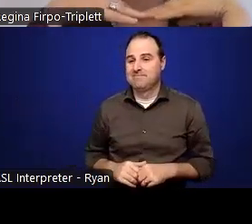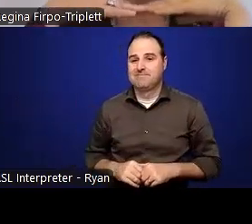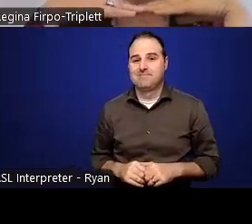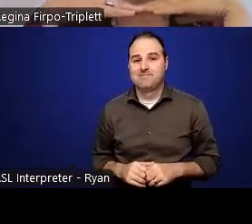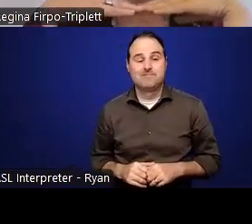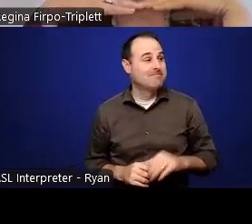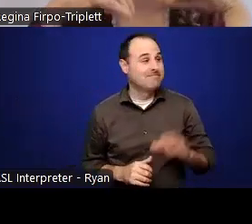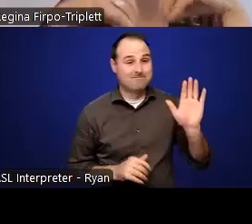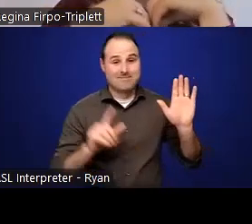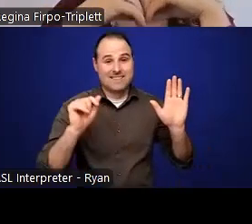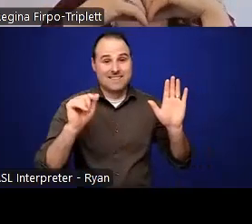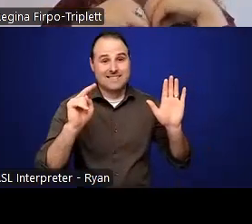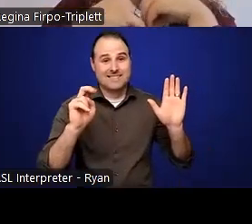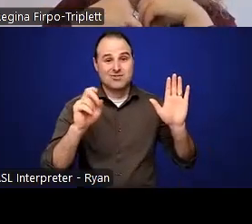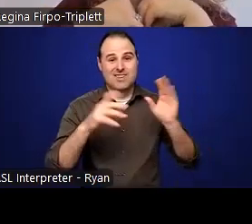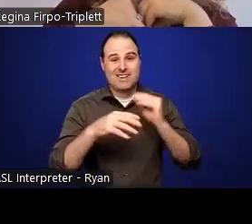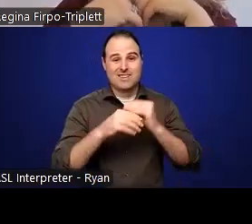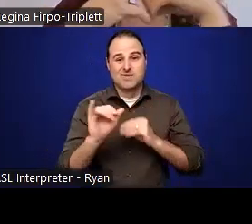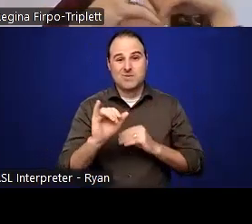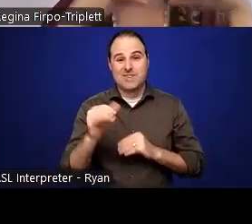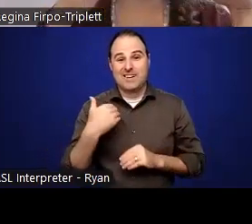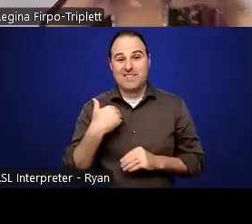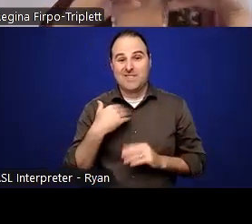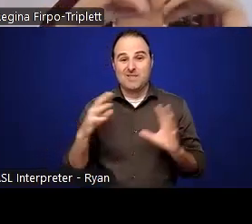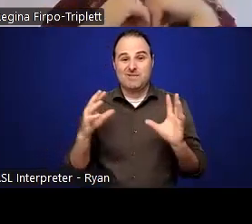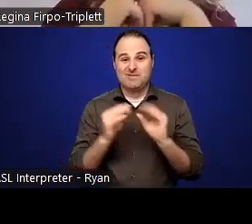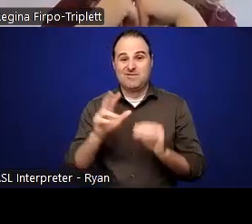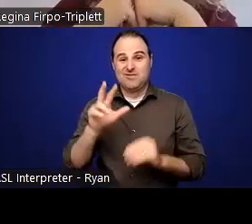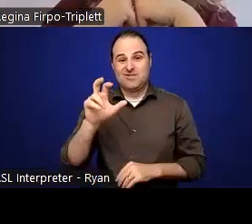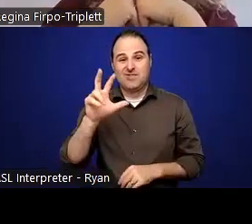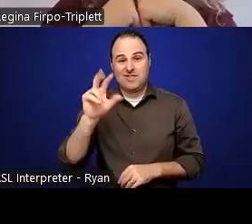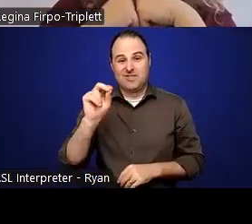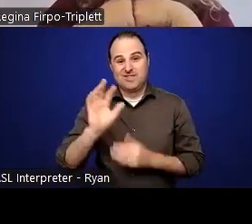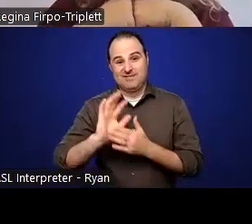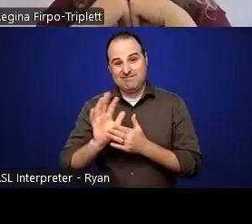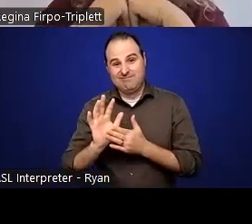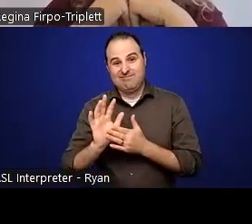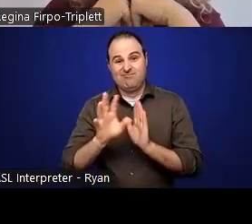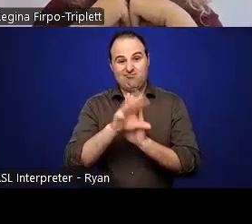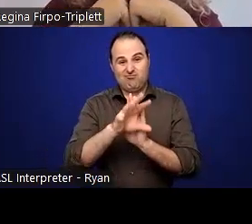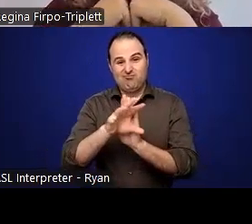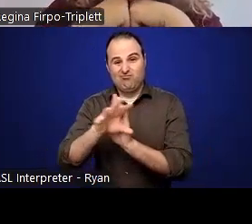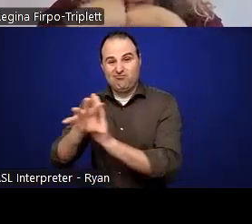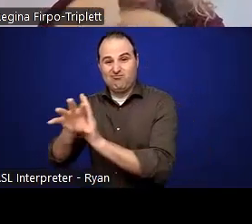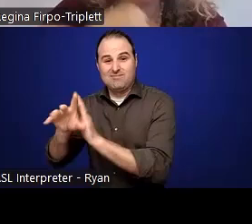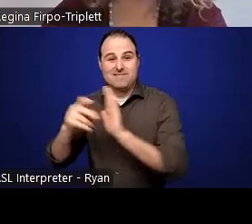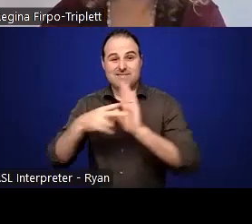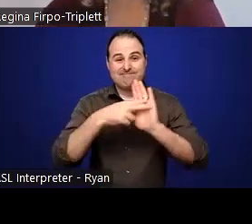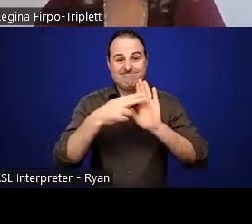worth mentioning that there are 330 recordings that need to be coded. So it's a big job.